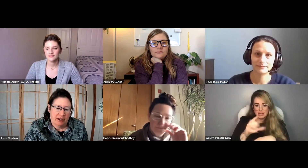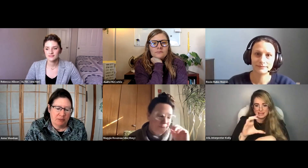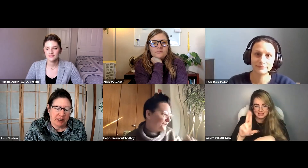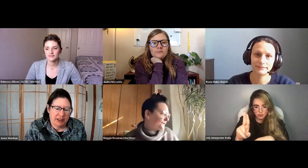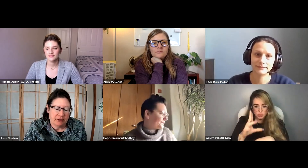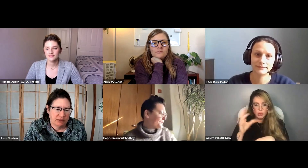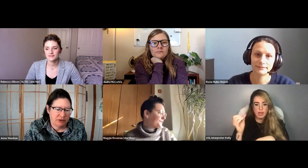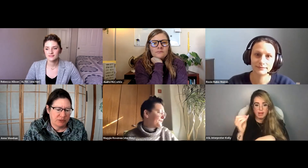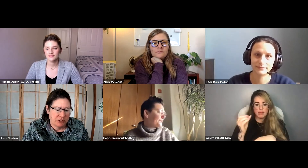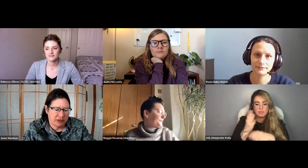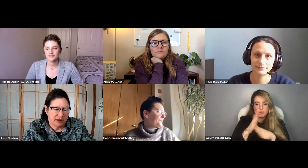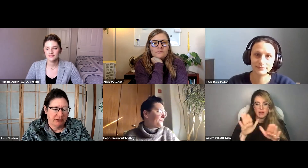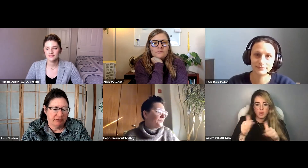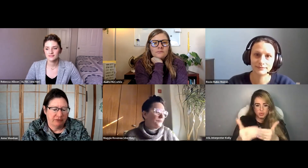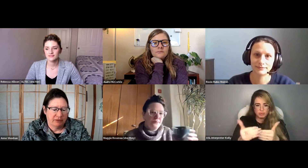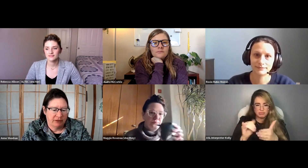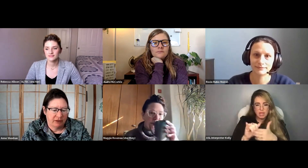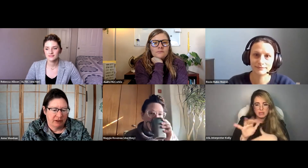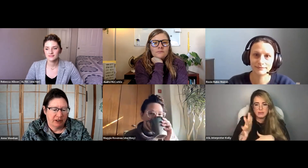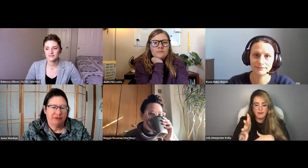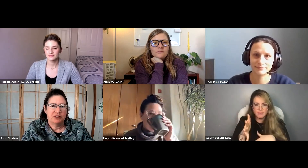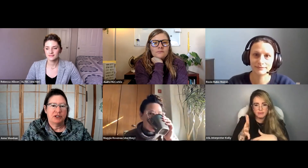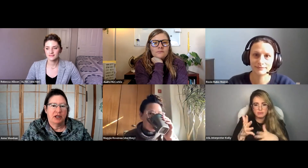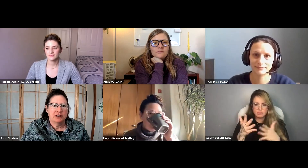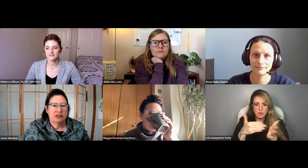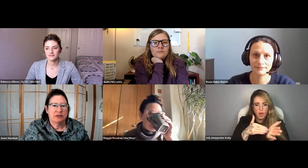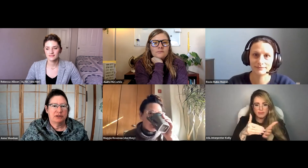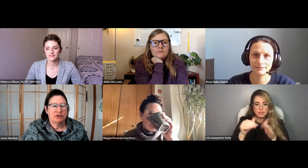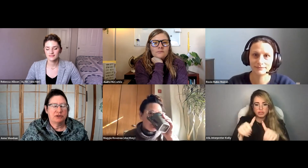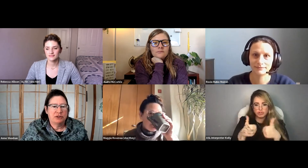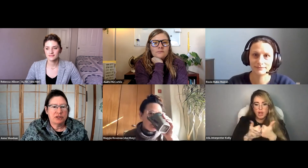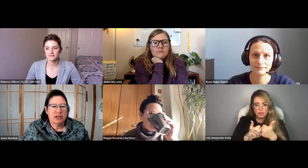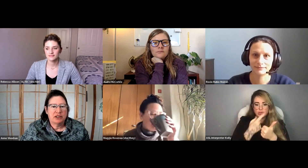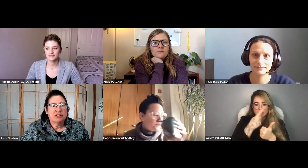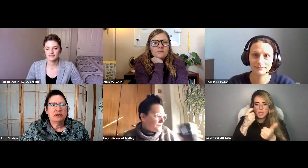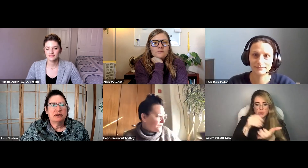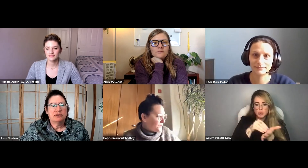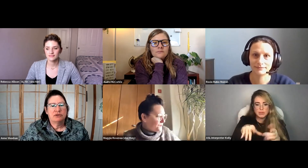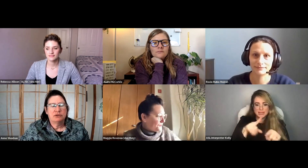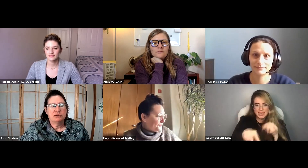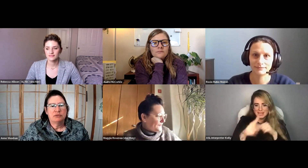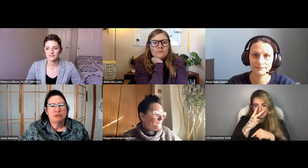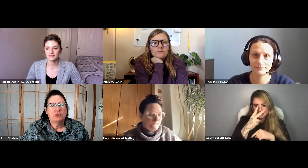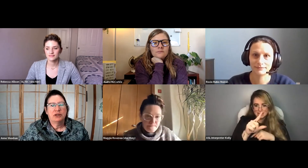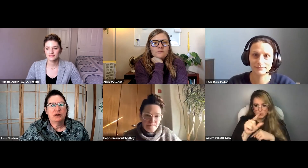breakout rooms are kind of, are often a challenge because the students can't see the Zoom window